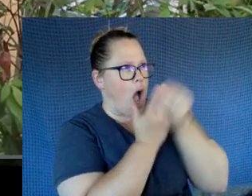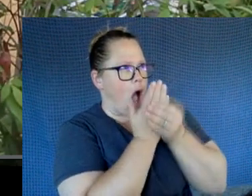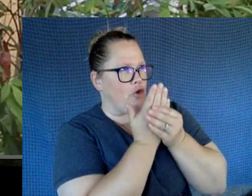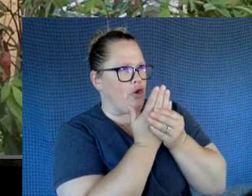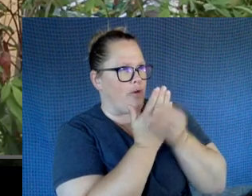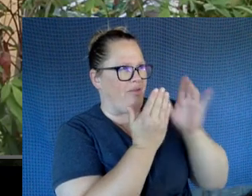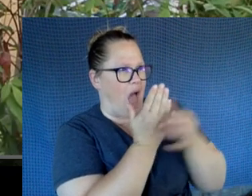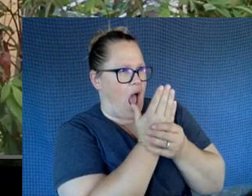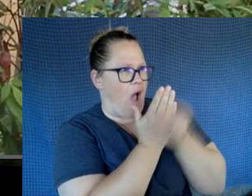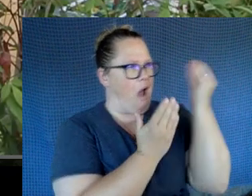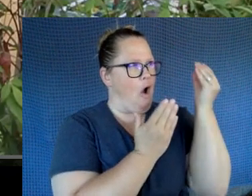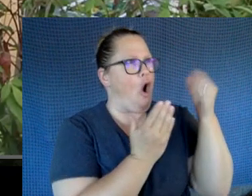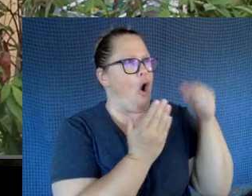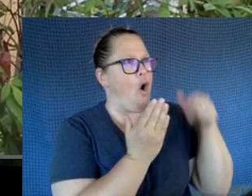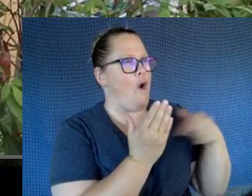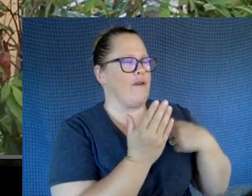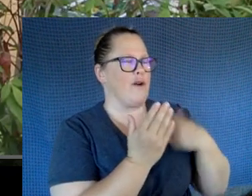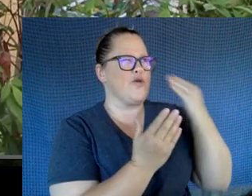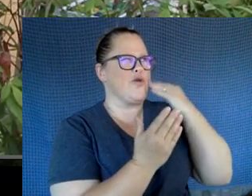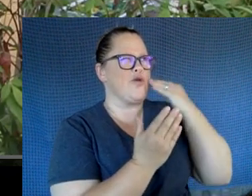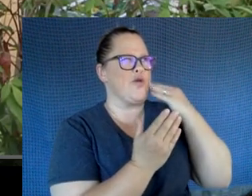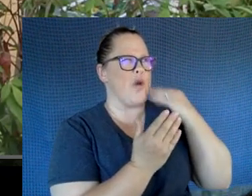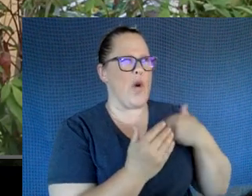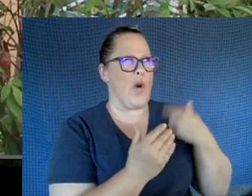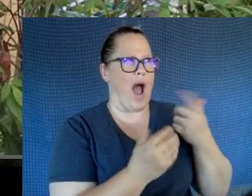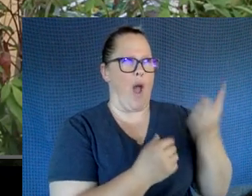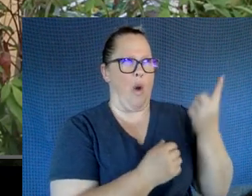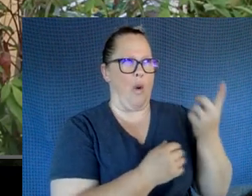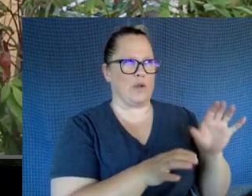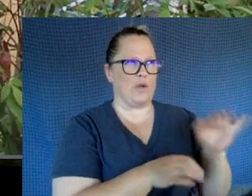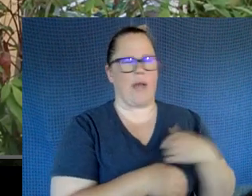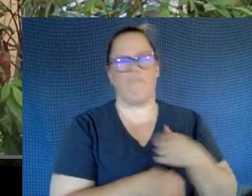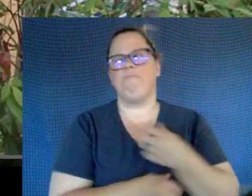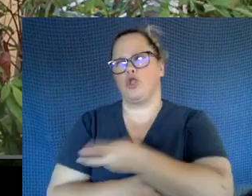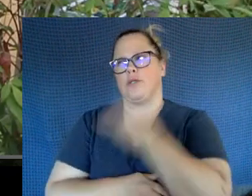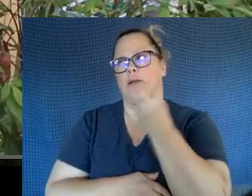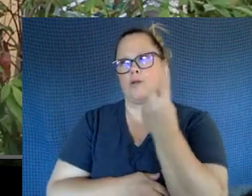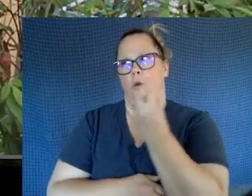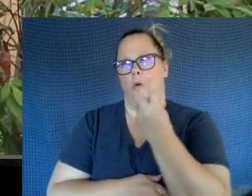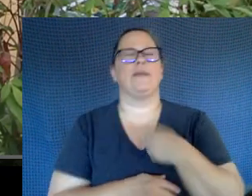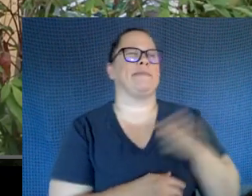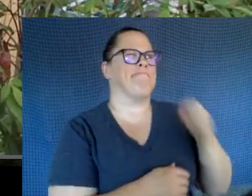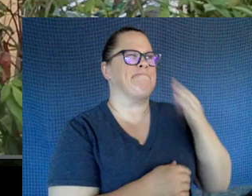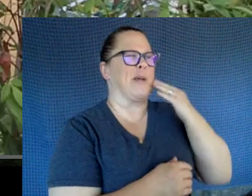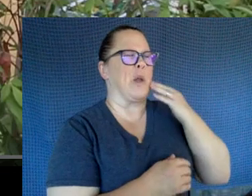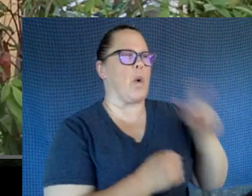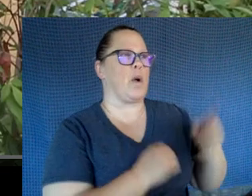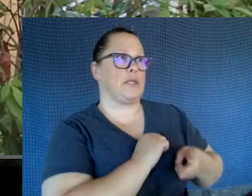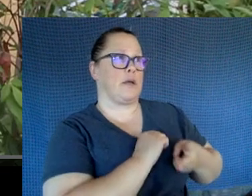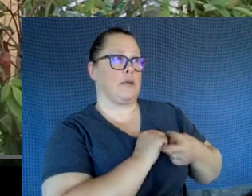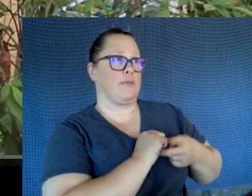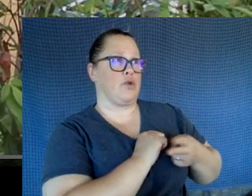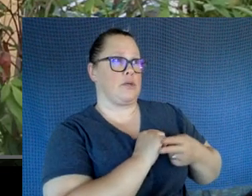this. She always takes it off. I do. The jacket is a protective paper cover over the actual